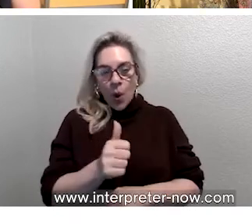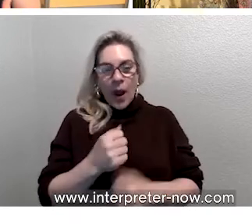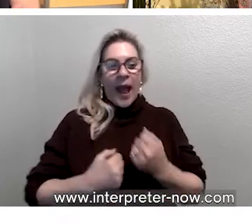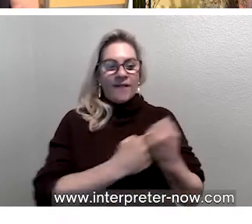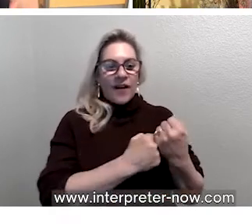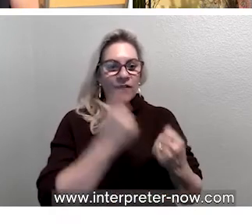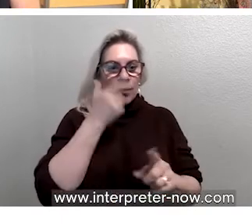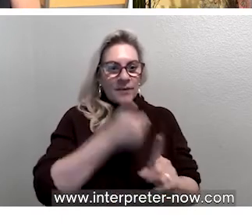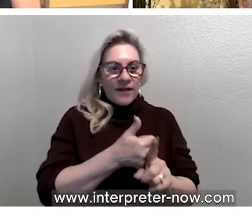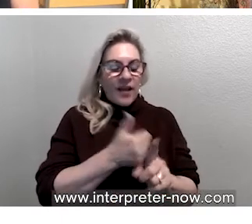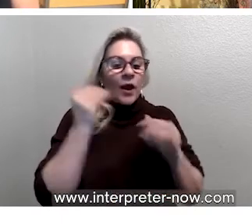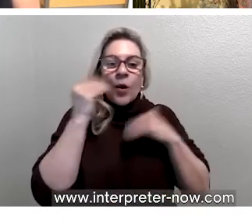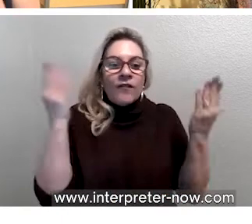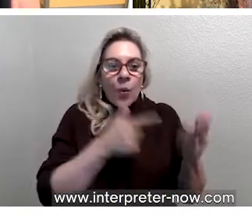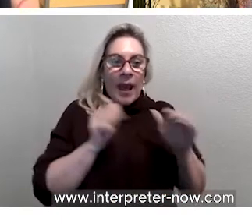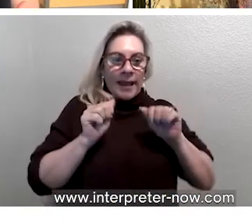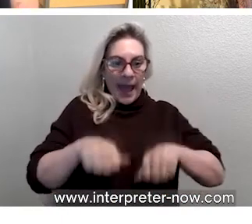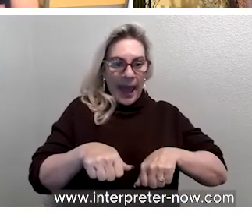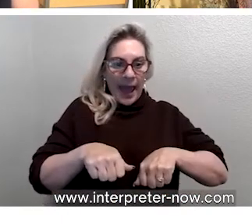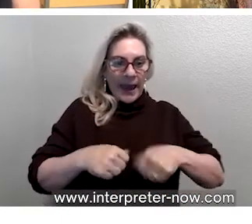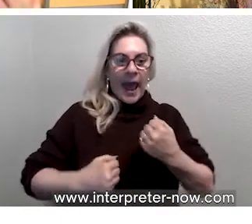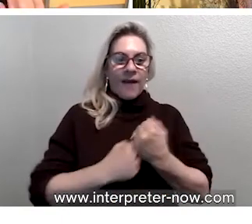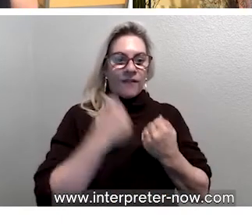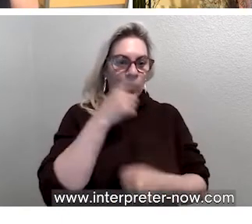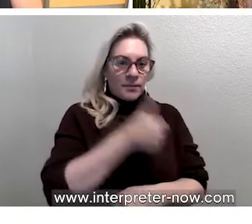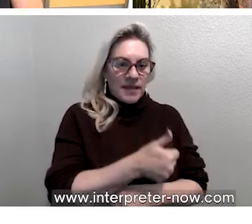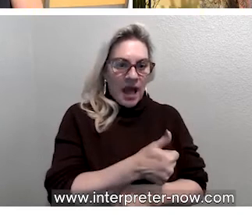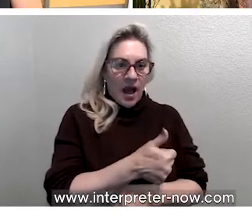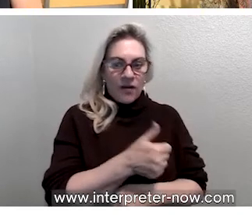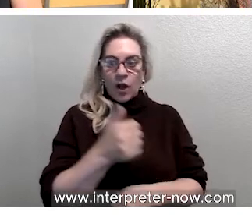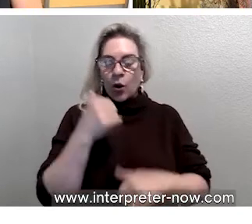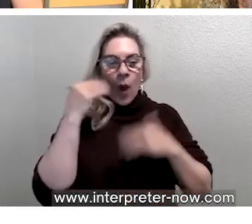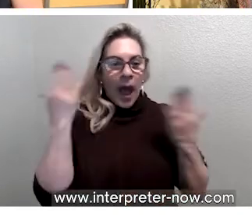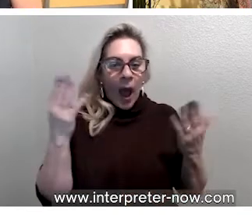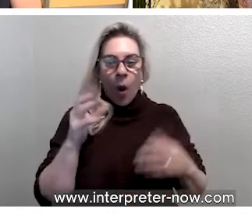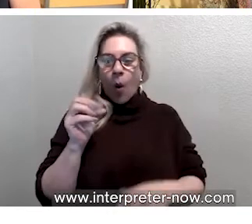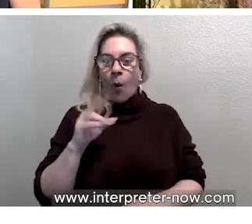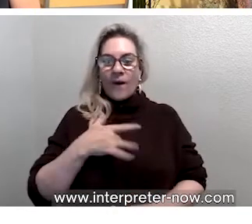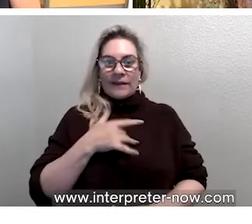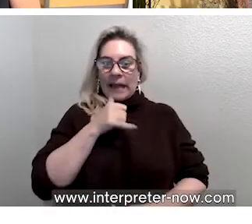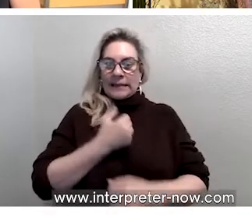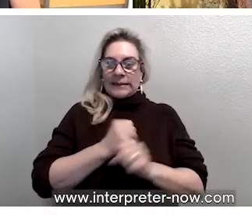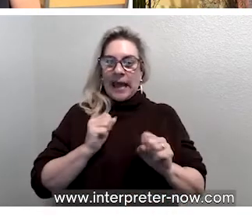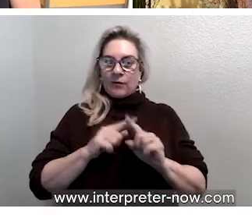They don't know they can advocate for themselves. They don't know how or they feel that they're not safe to do so.